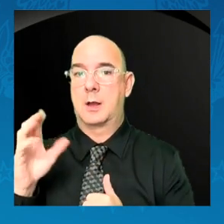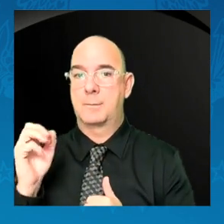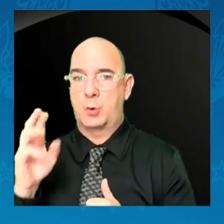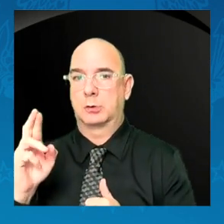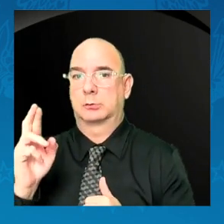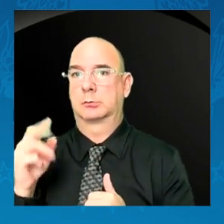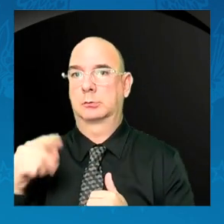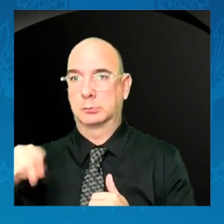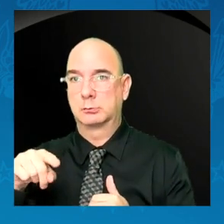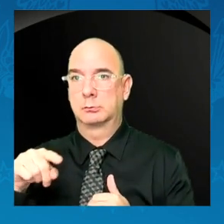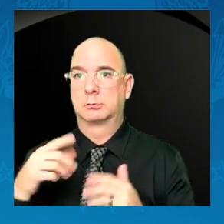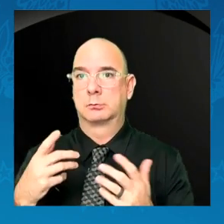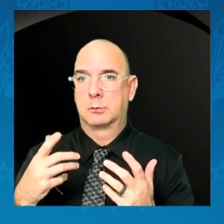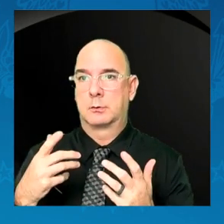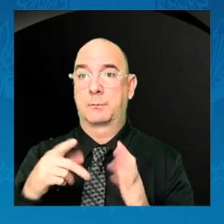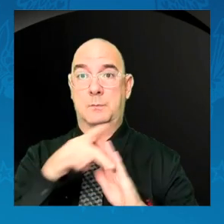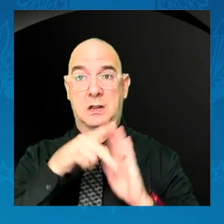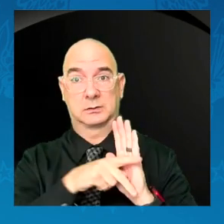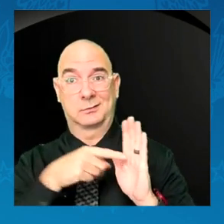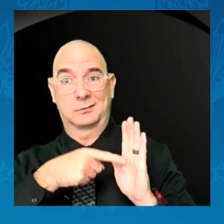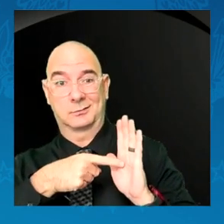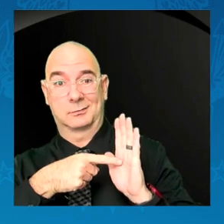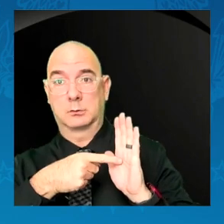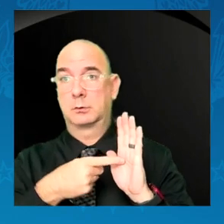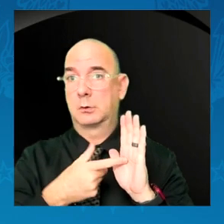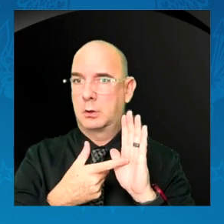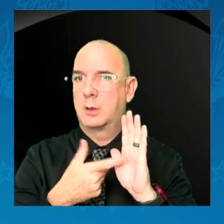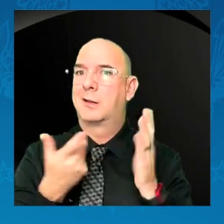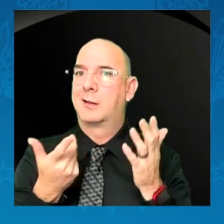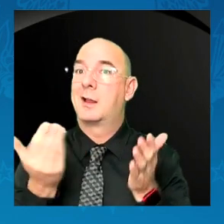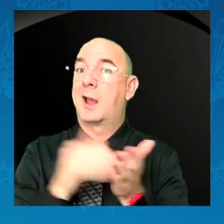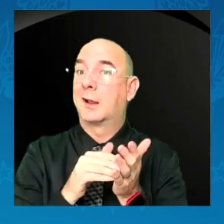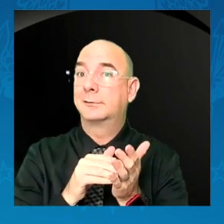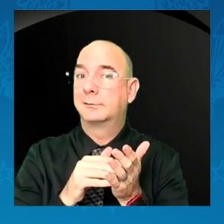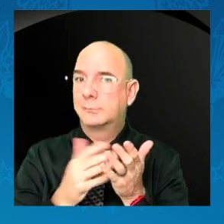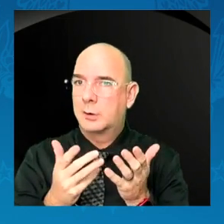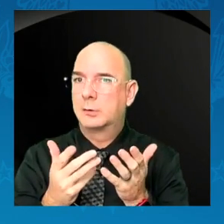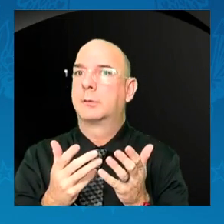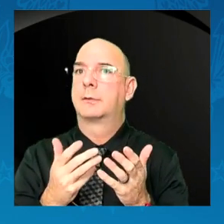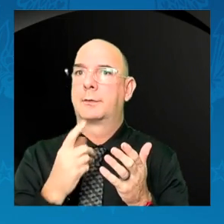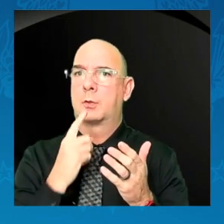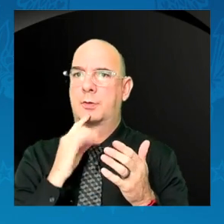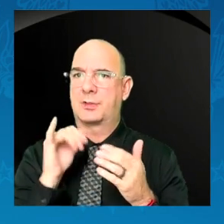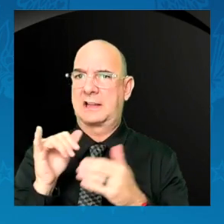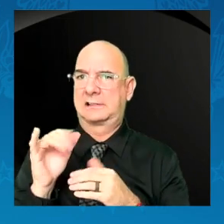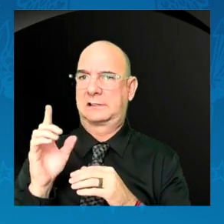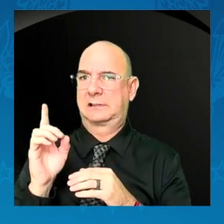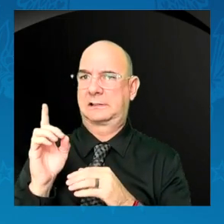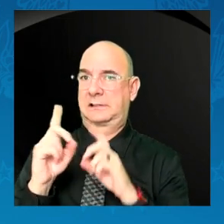And again, as with the Department of Education, we welcome as a new member to the council.